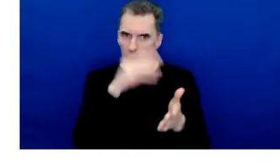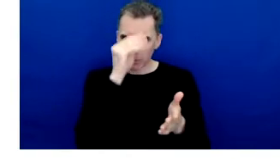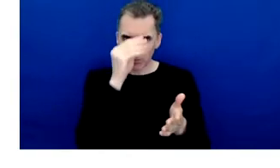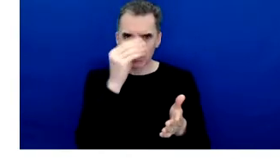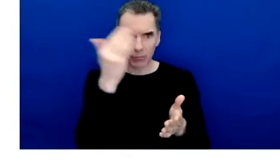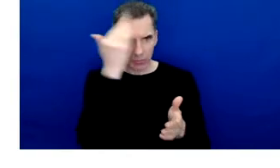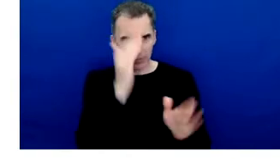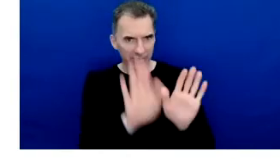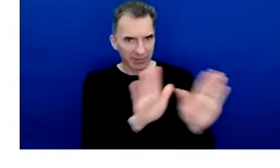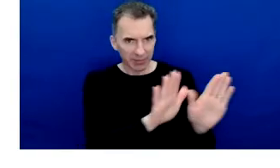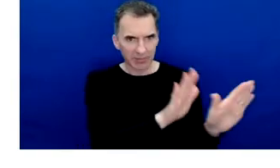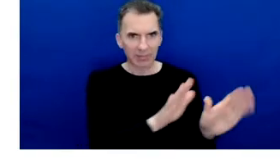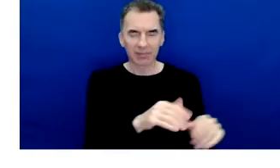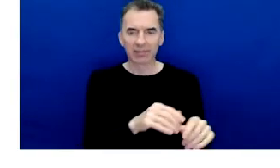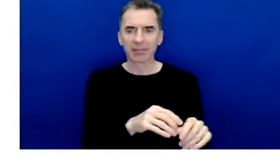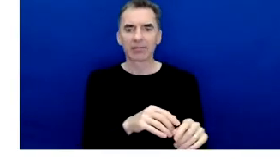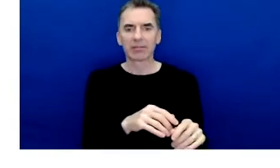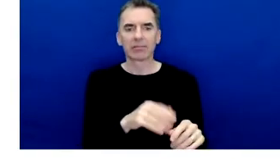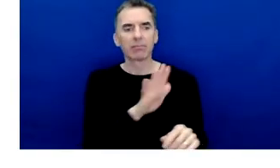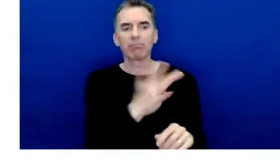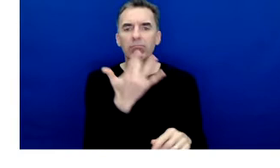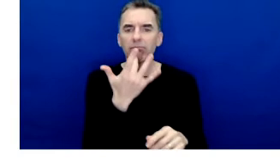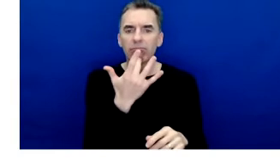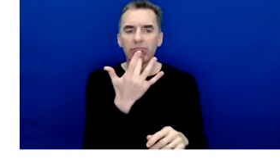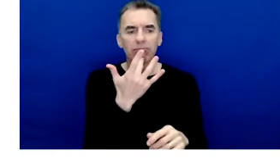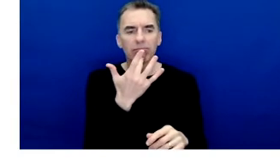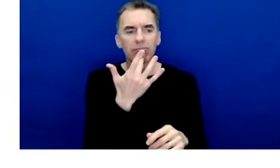Learn preferred names and pronouns. Share my story.